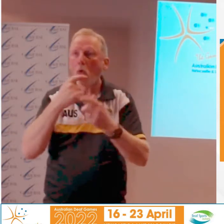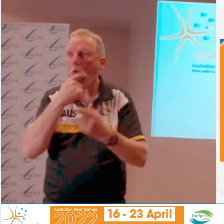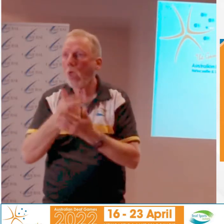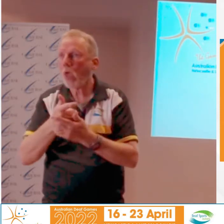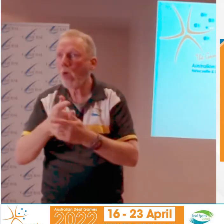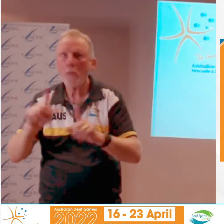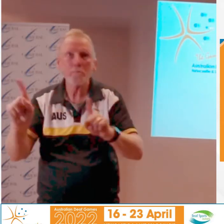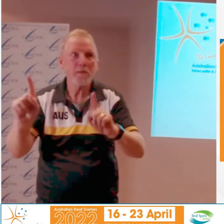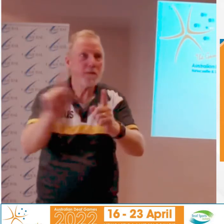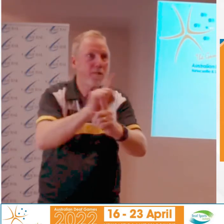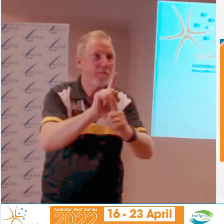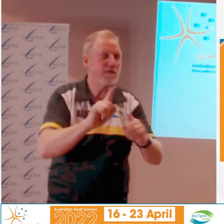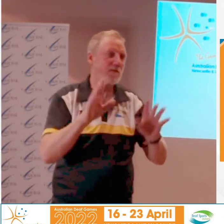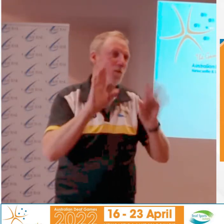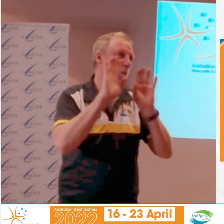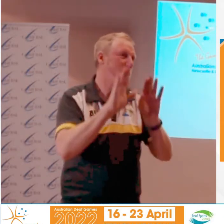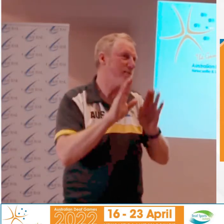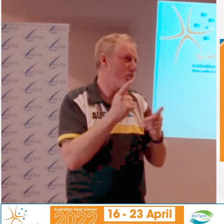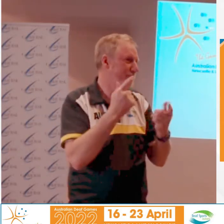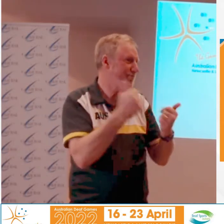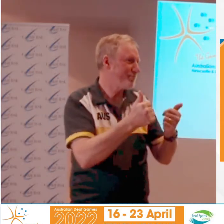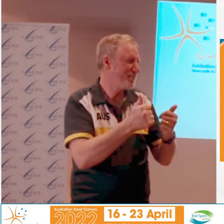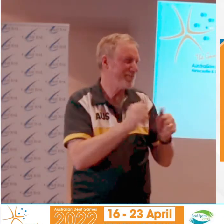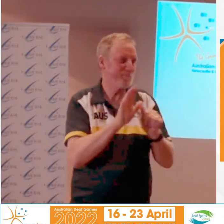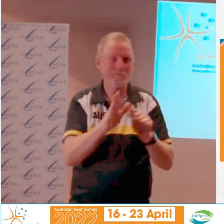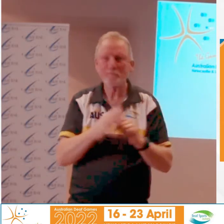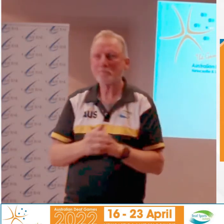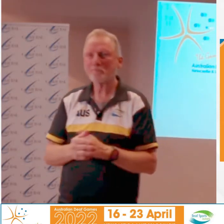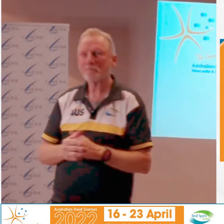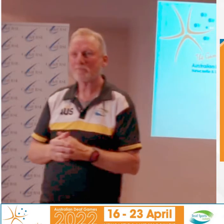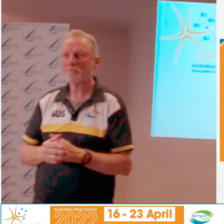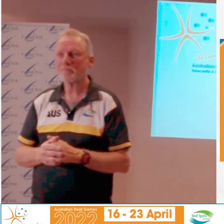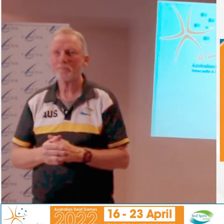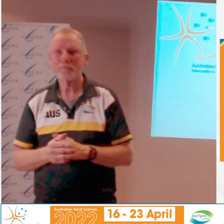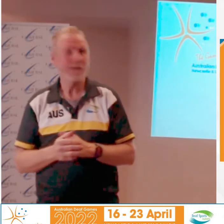be absolutely enthralled by what she sees so it's such a wonderful opportunity for our youth